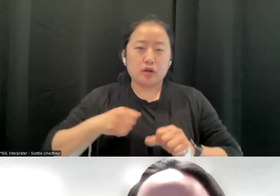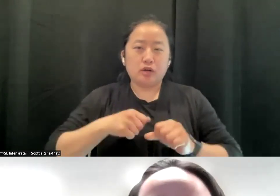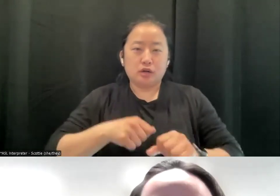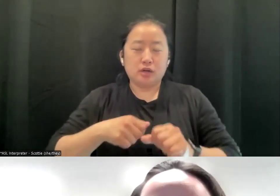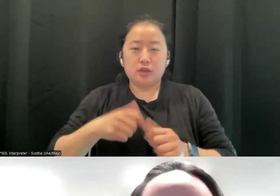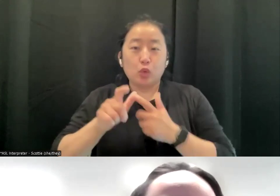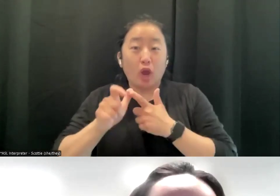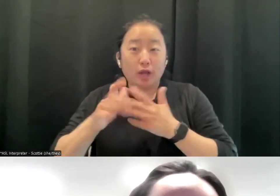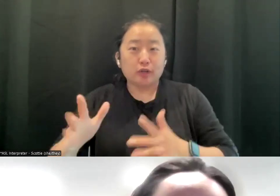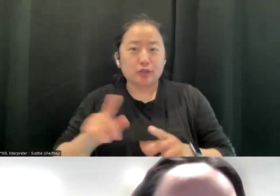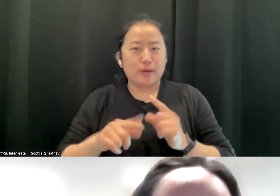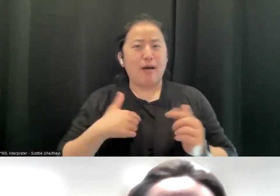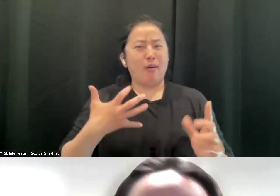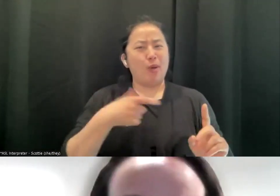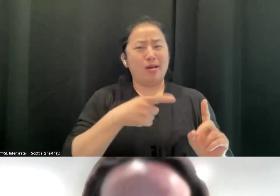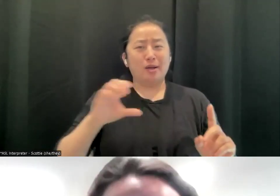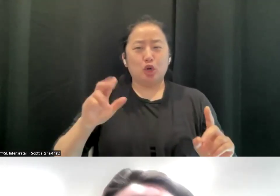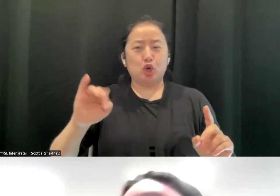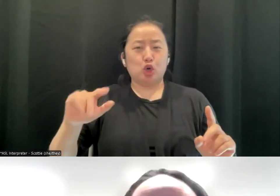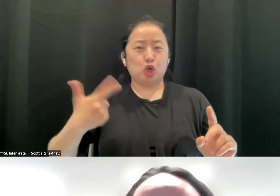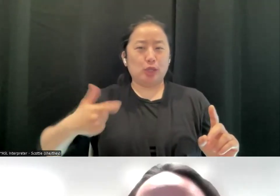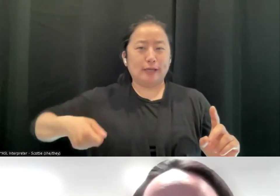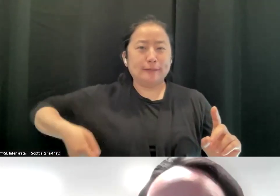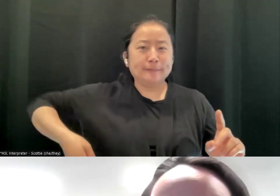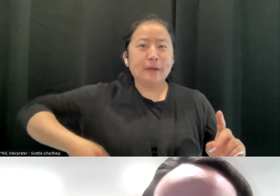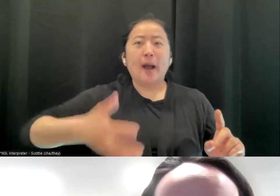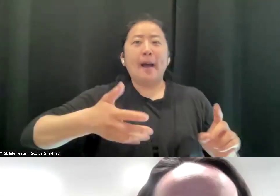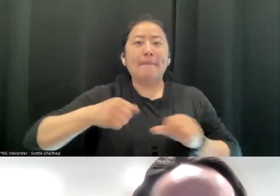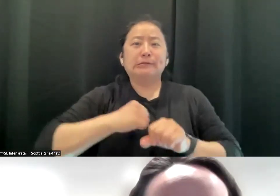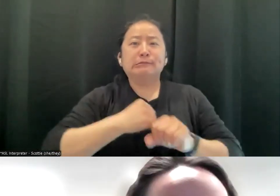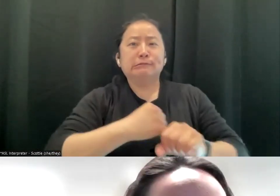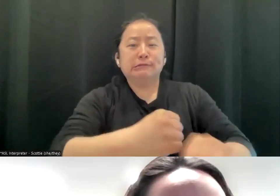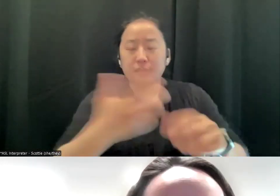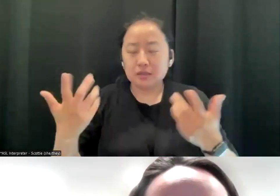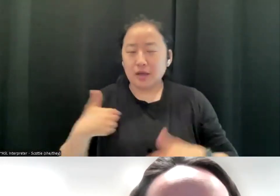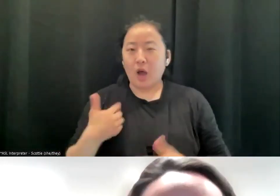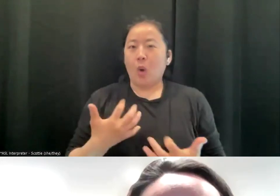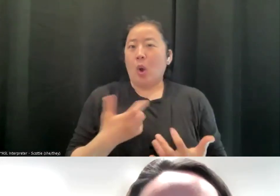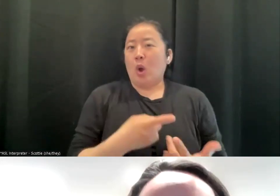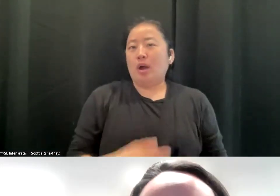That stuff is cool. >> I've never heard someone say